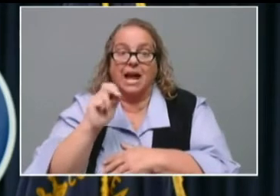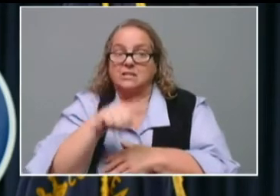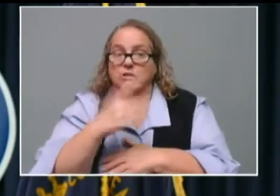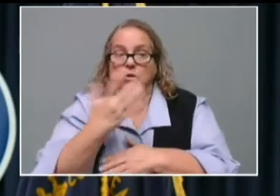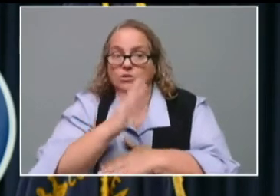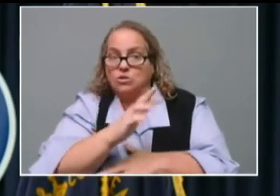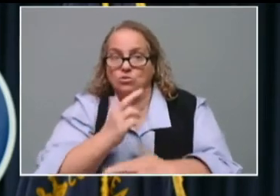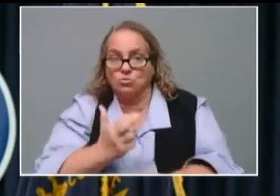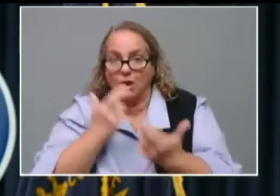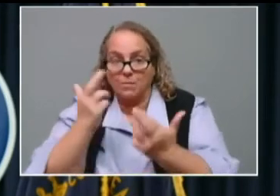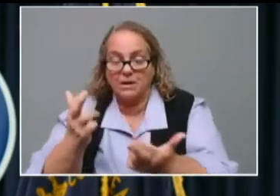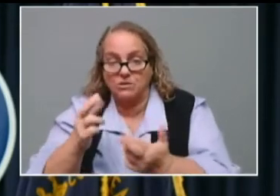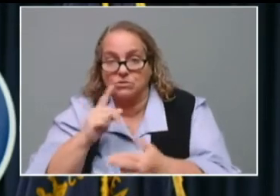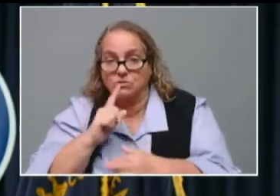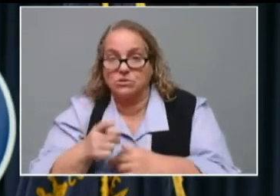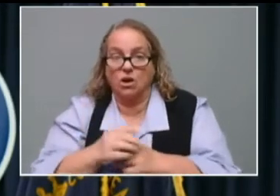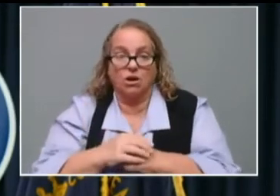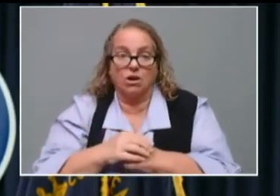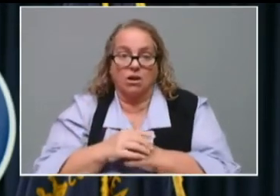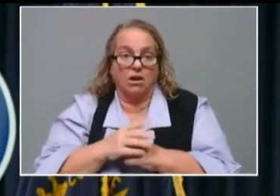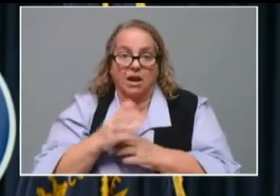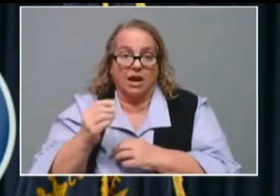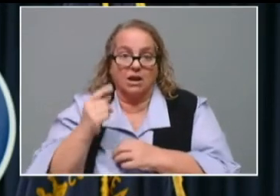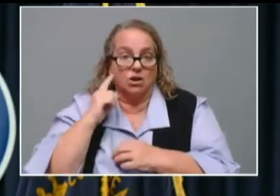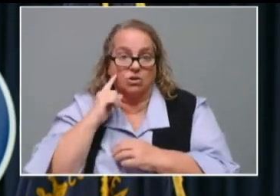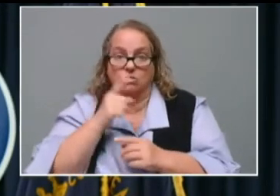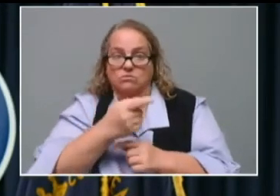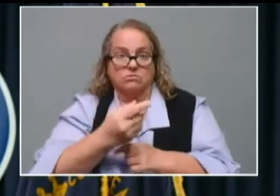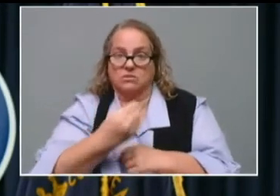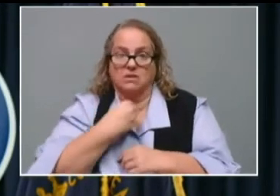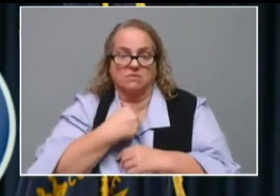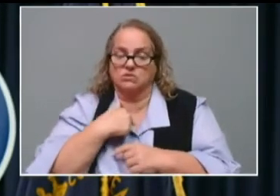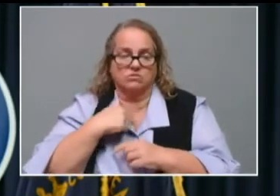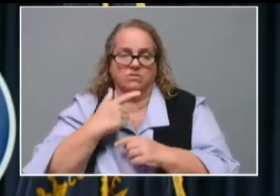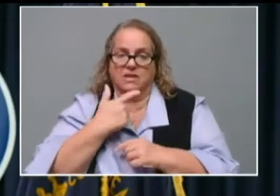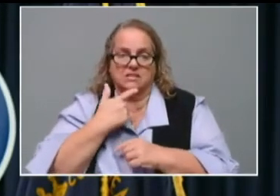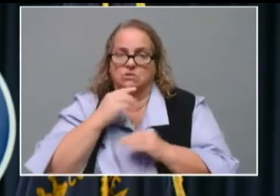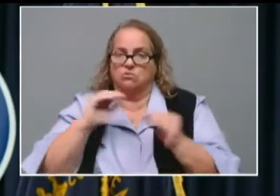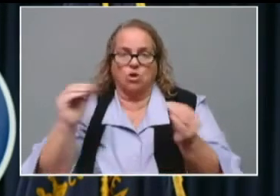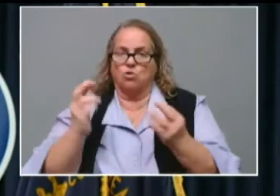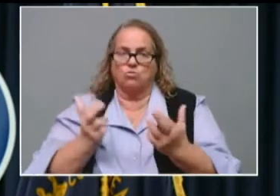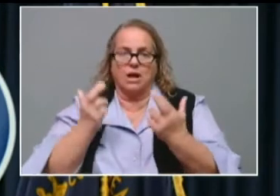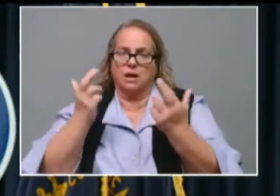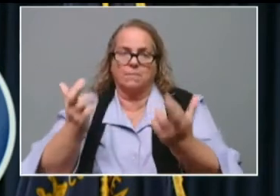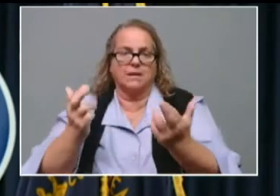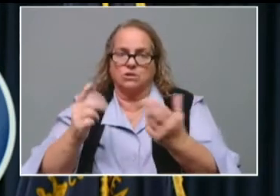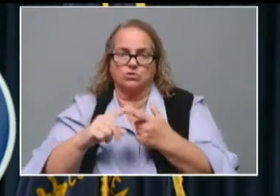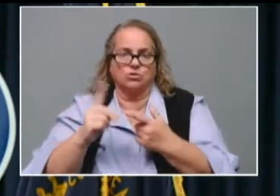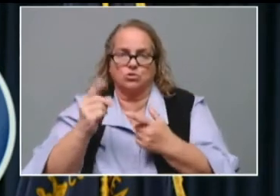eventually came back no recommendation. And given that we thought at this point